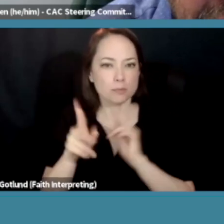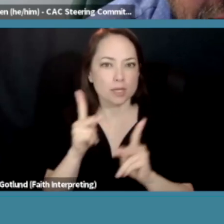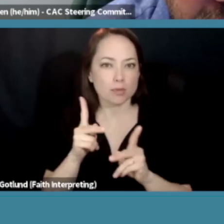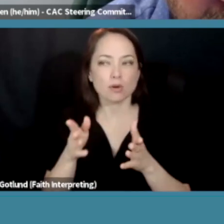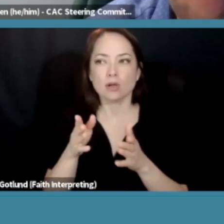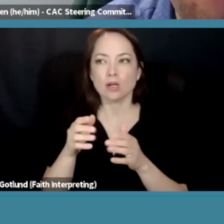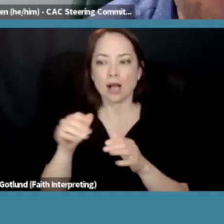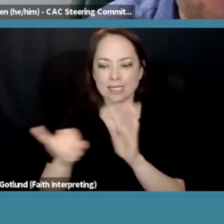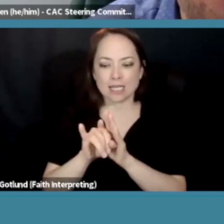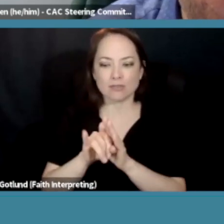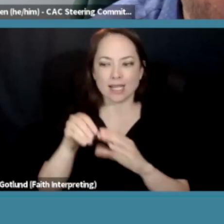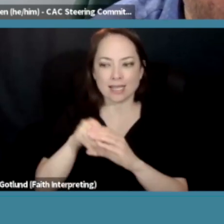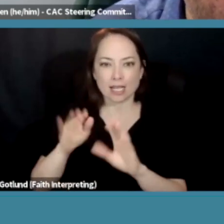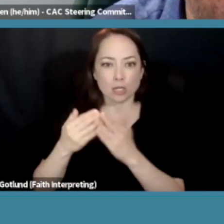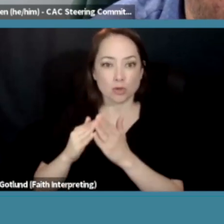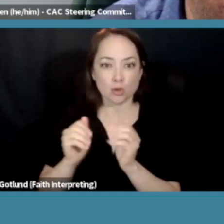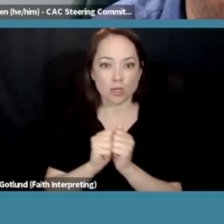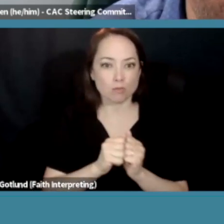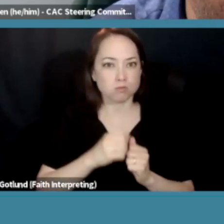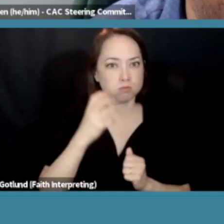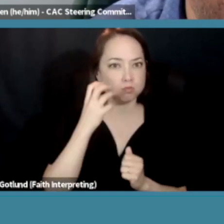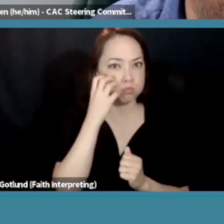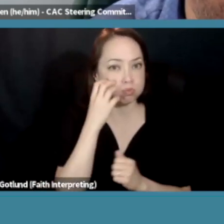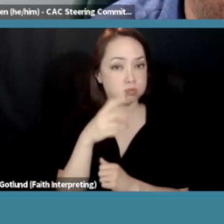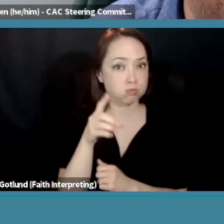and those who do not. There again, it falls into their preference.